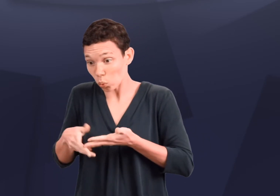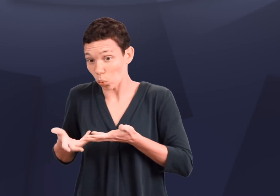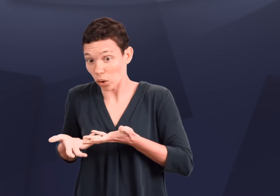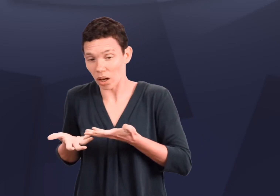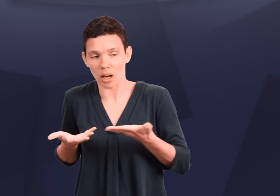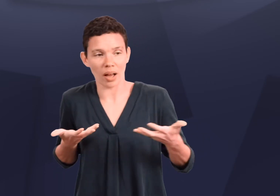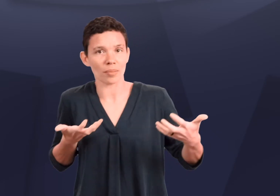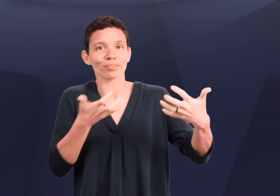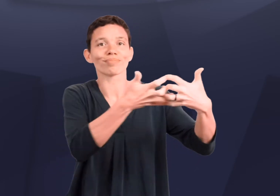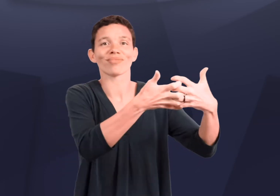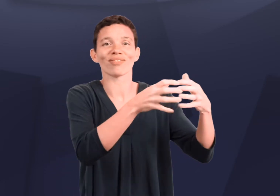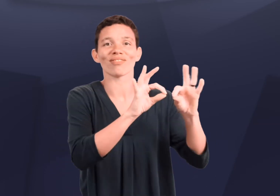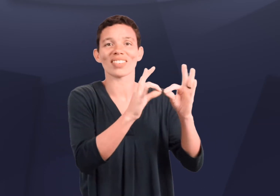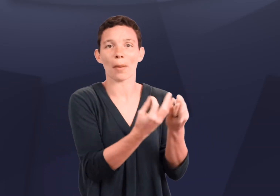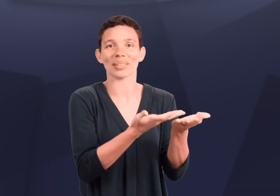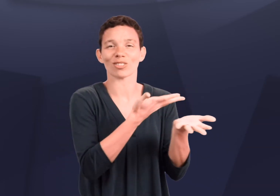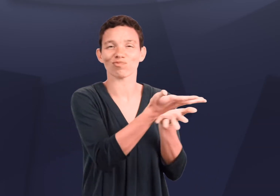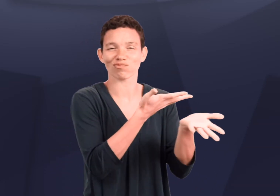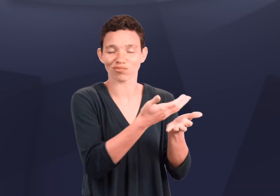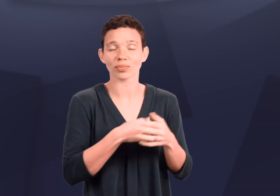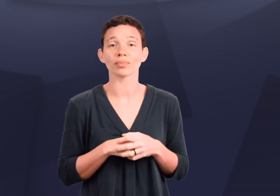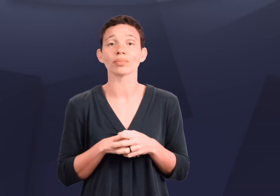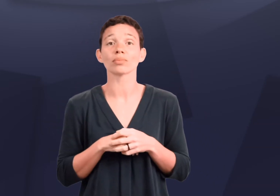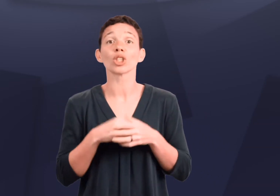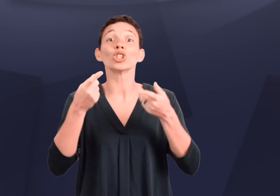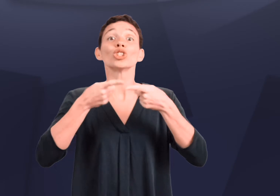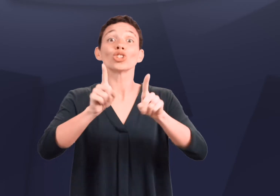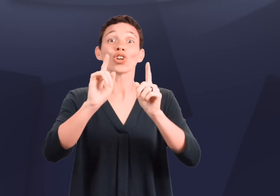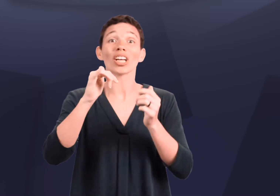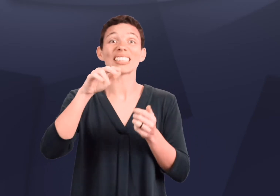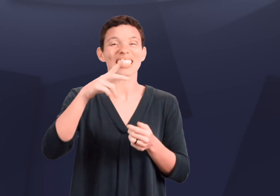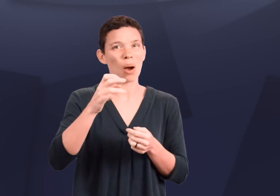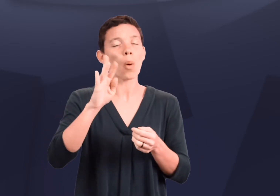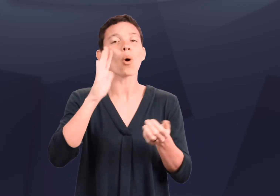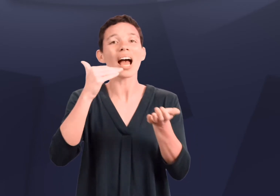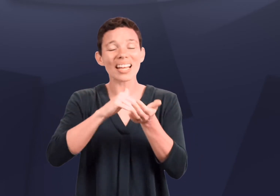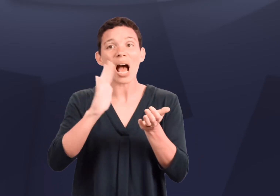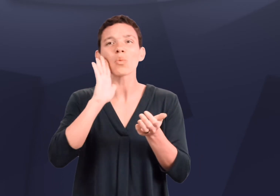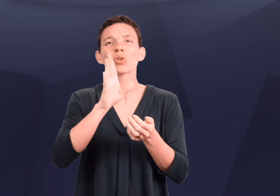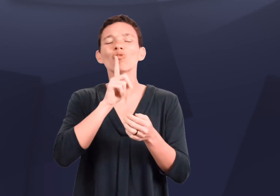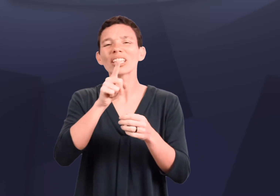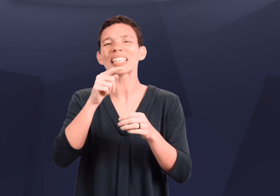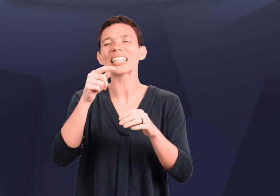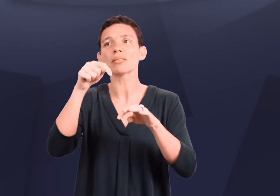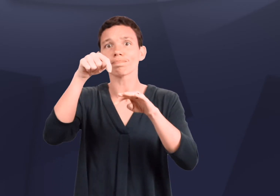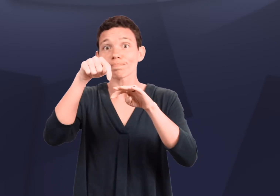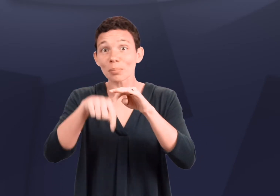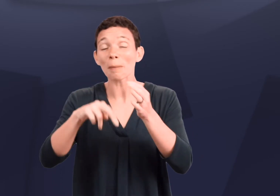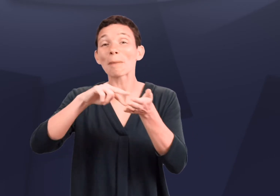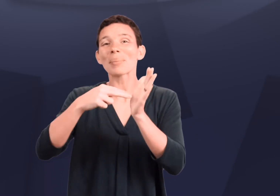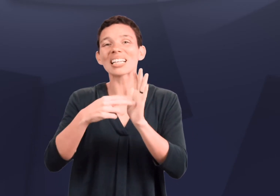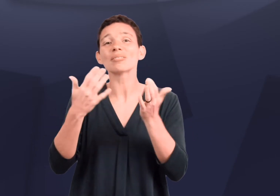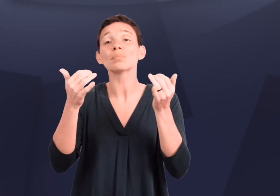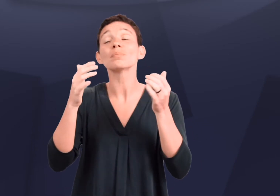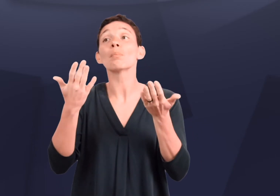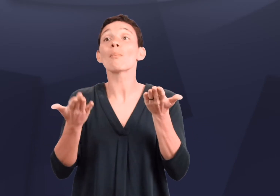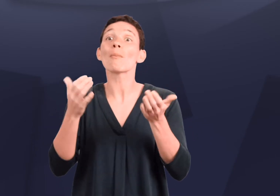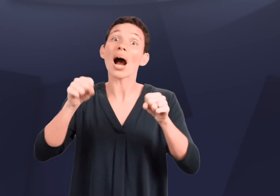and techniques for examining our roots, to help us align and connect meaningfully with families. As I mentioned, we will dive deeper.